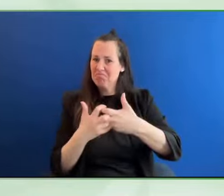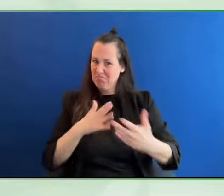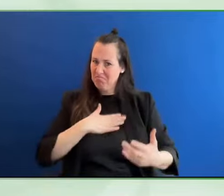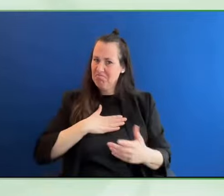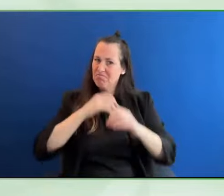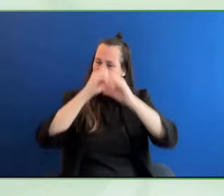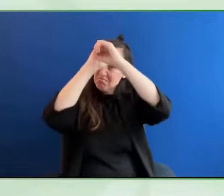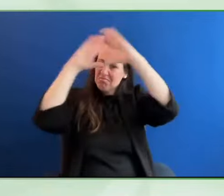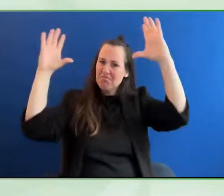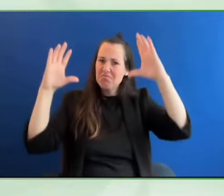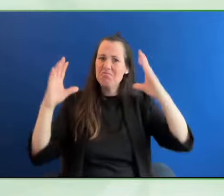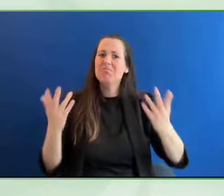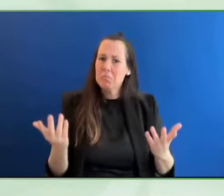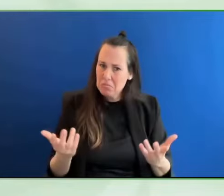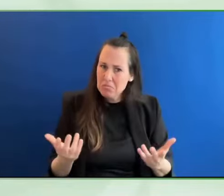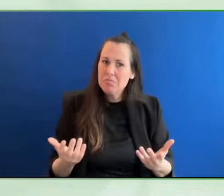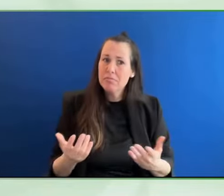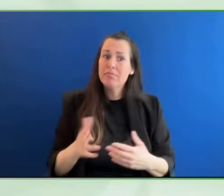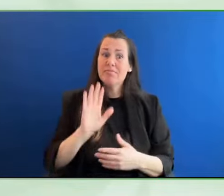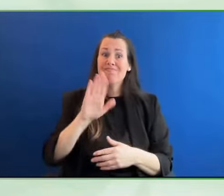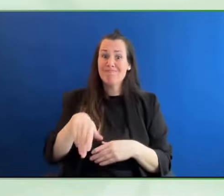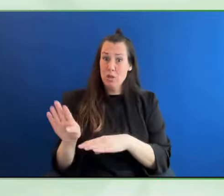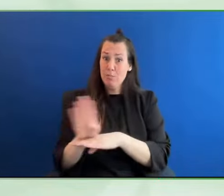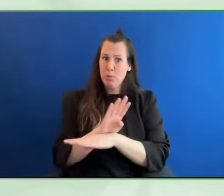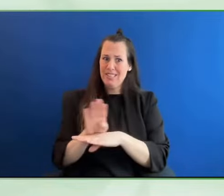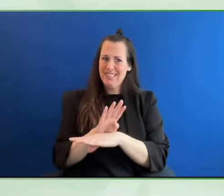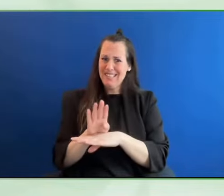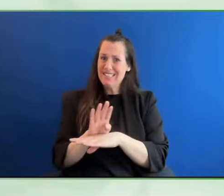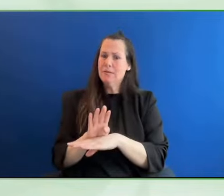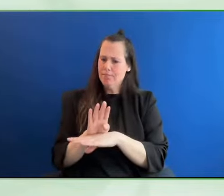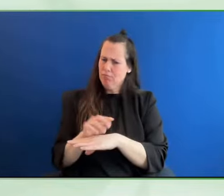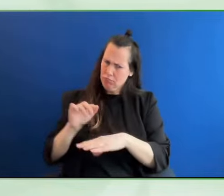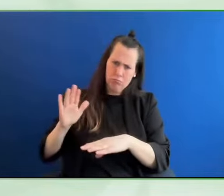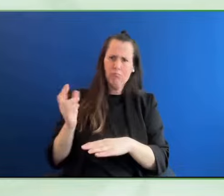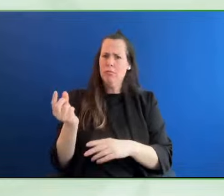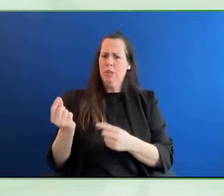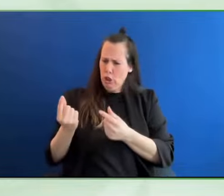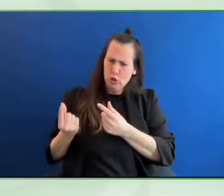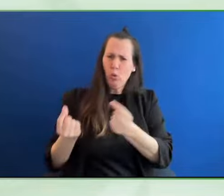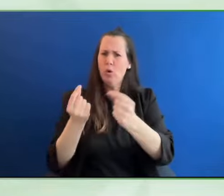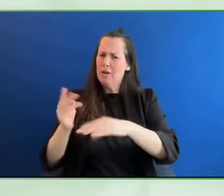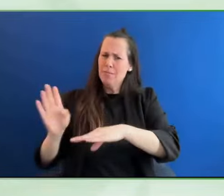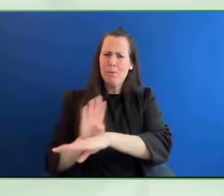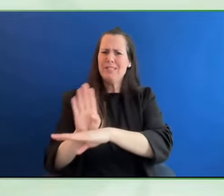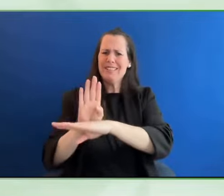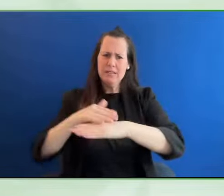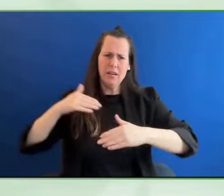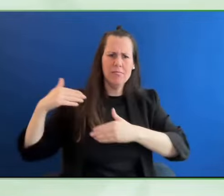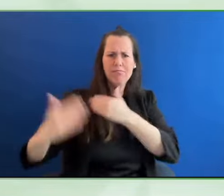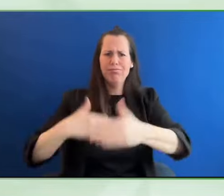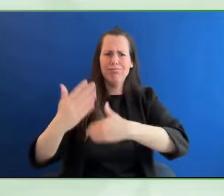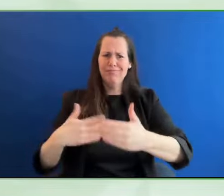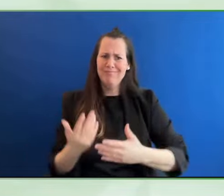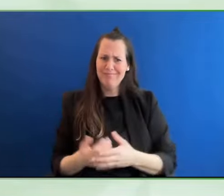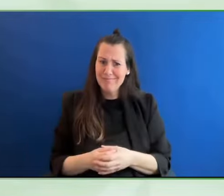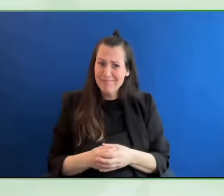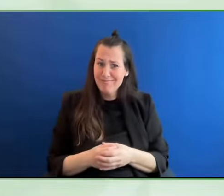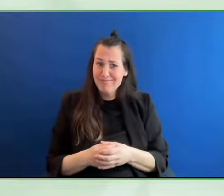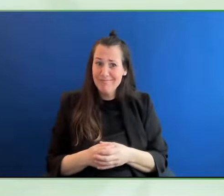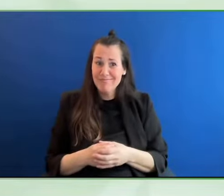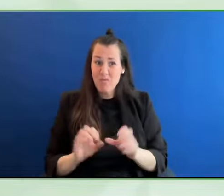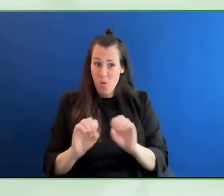who have a ways to go to get to where you are at, what can you offer as sage words of